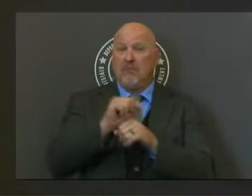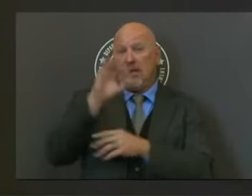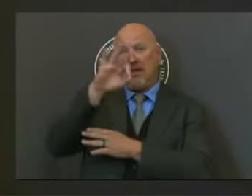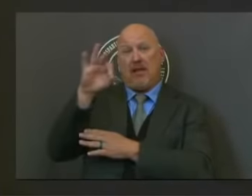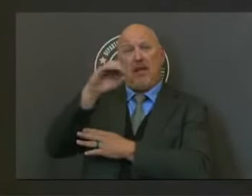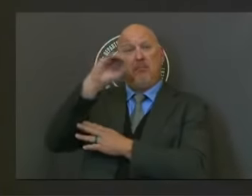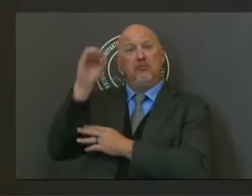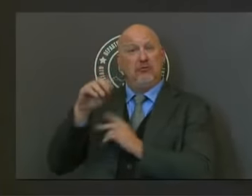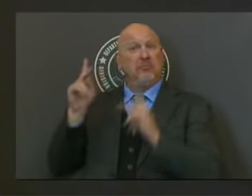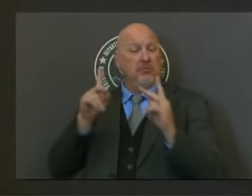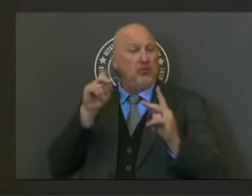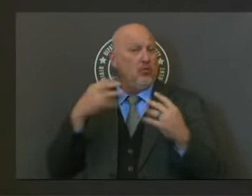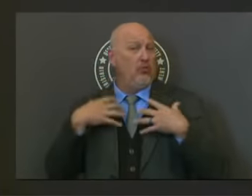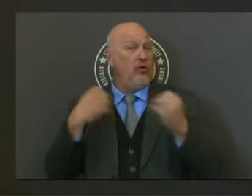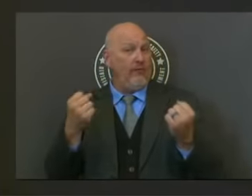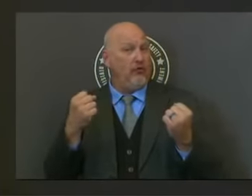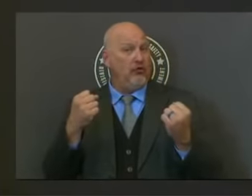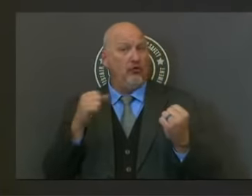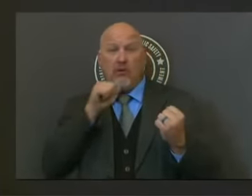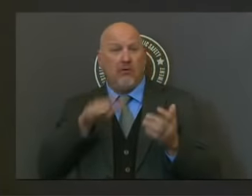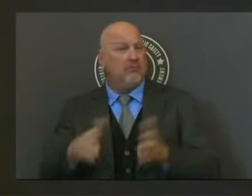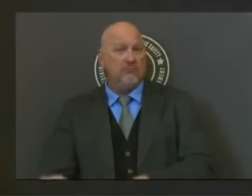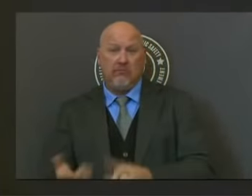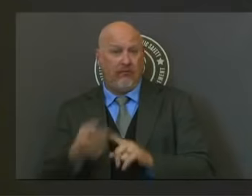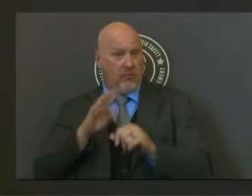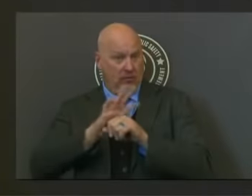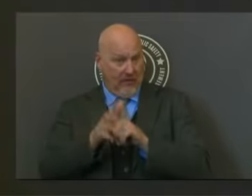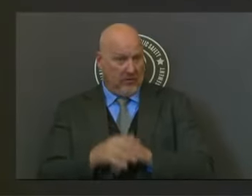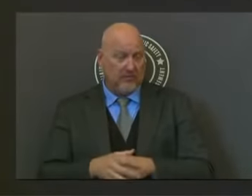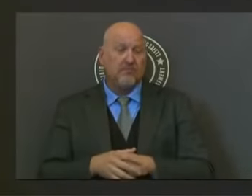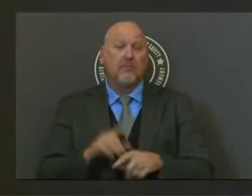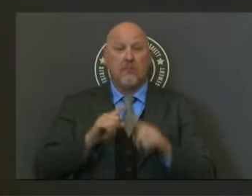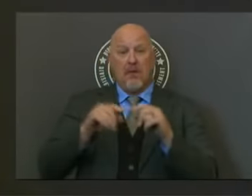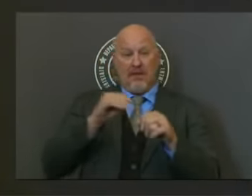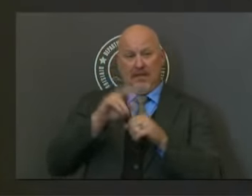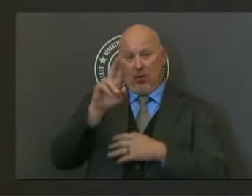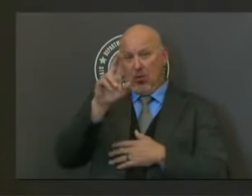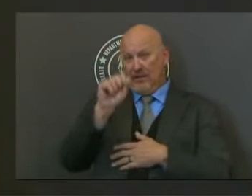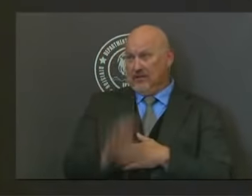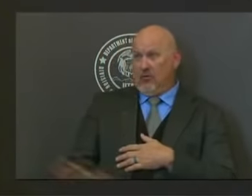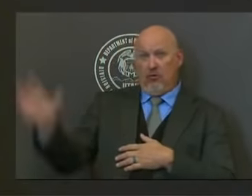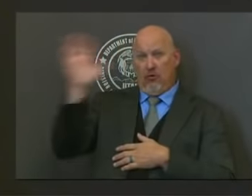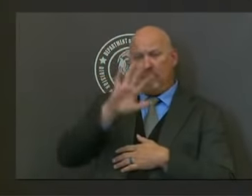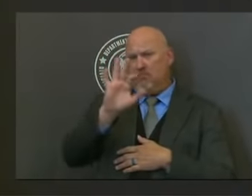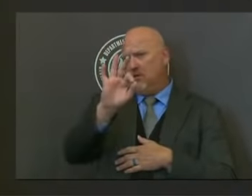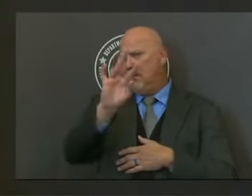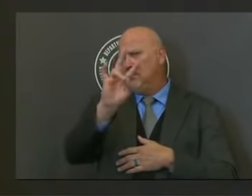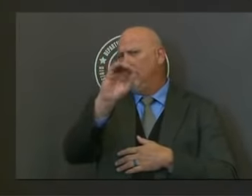the United States is about ninety seven percent sore a